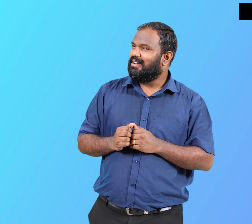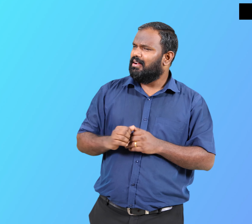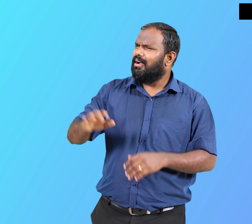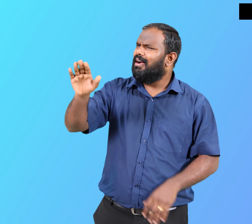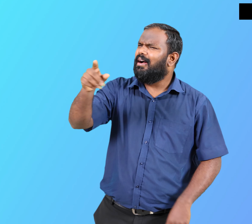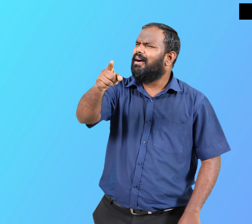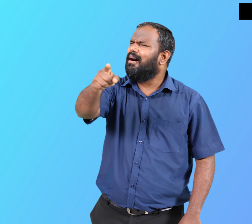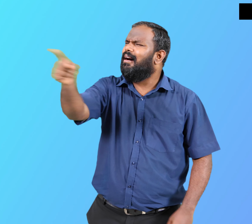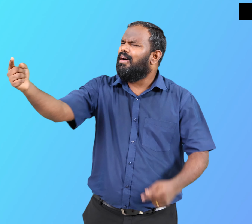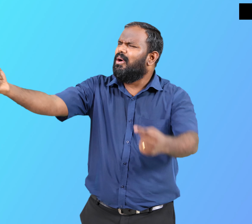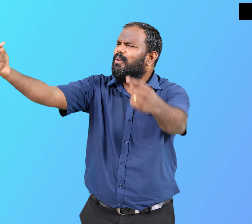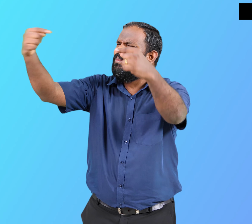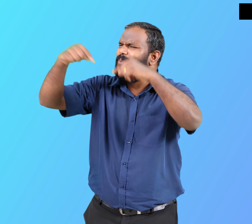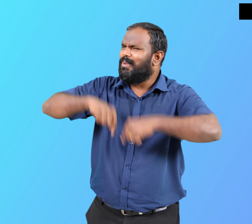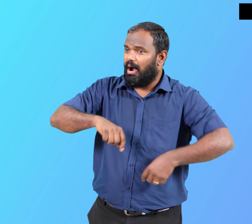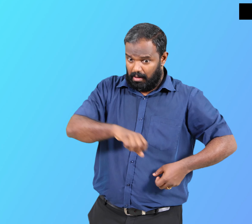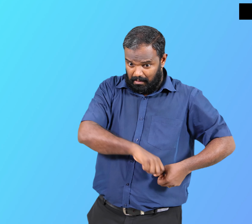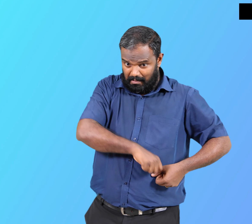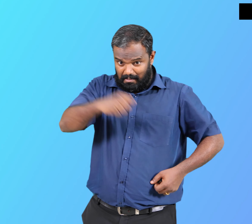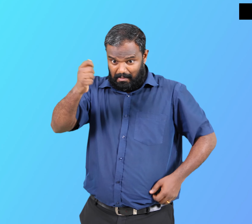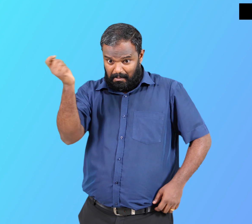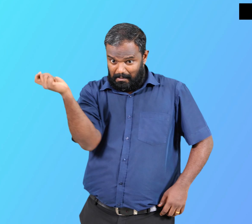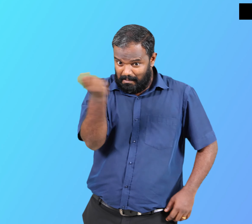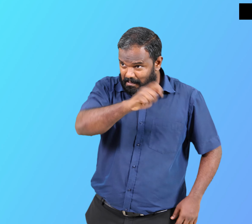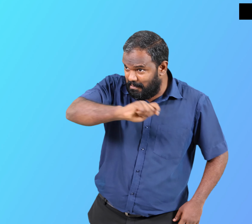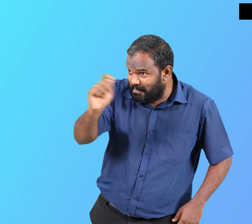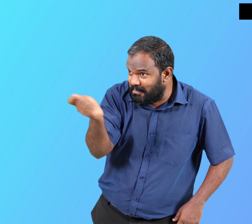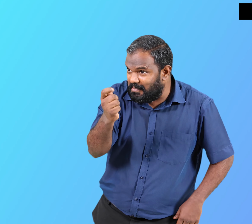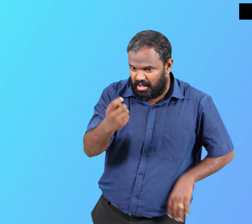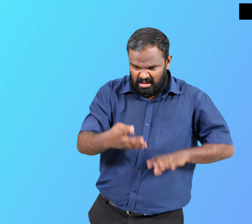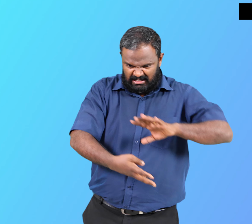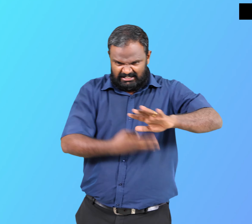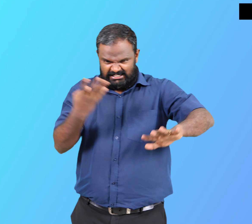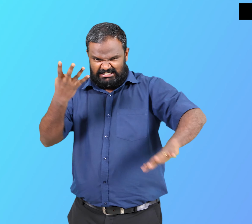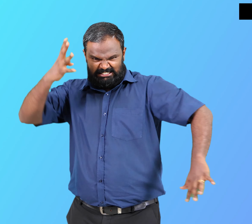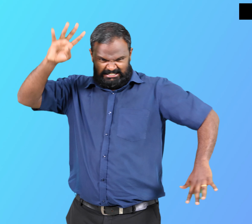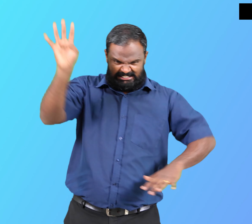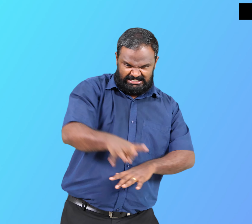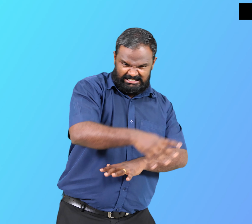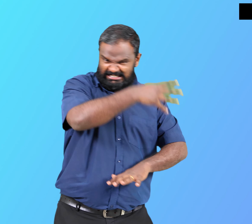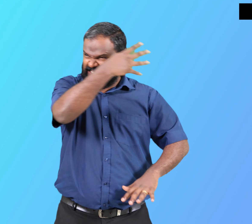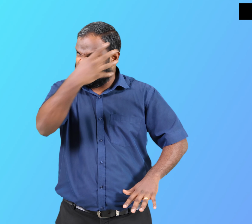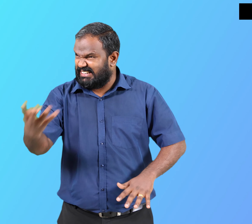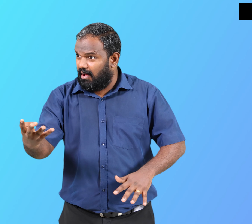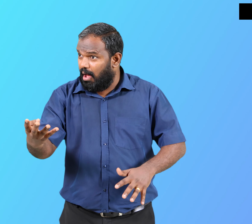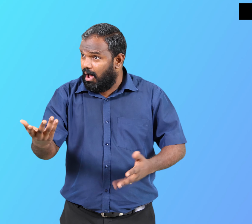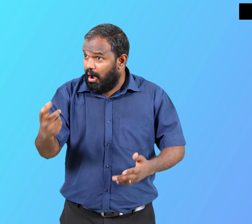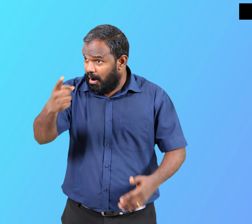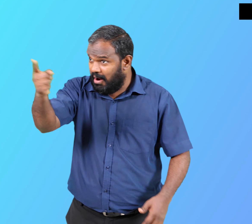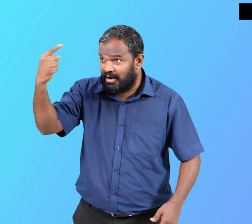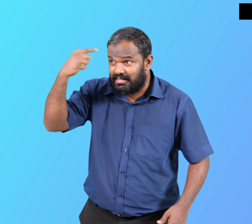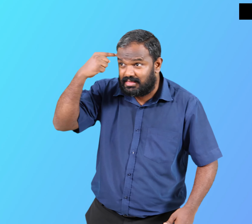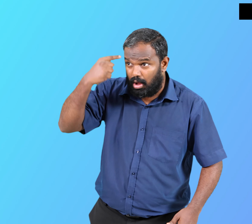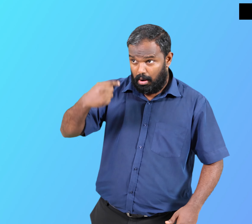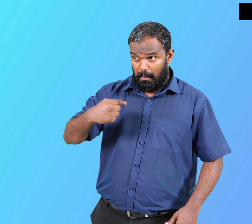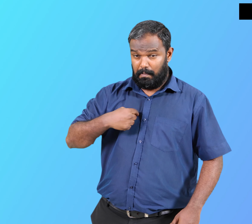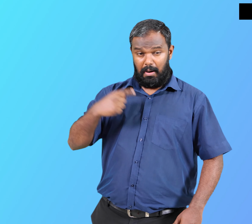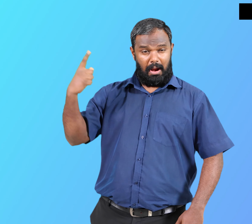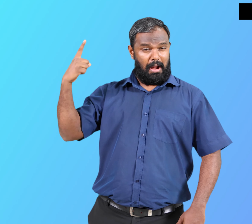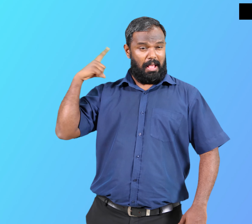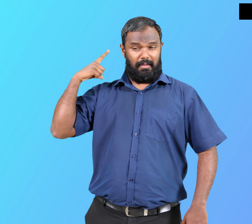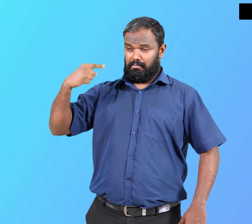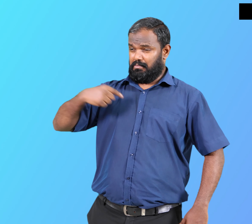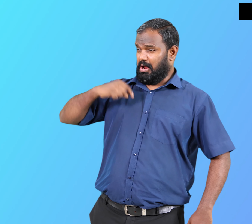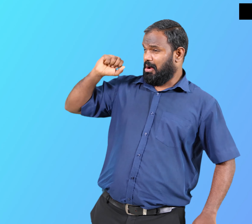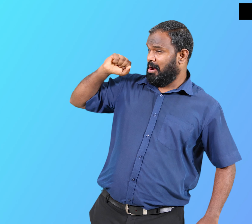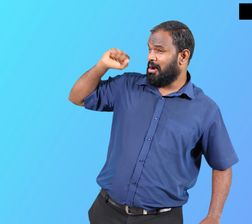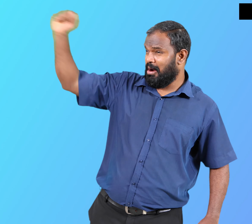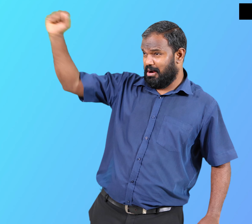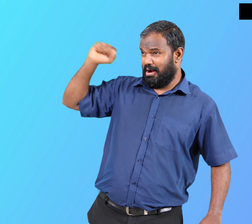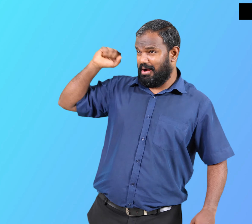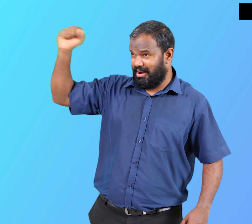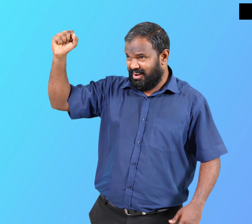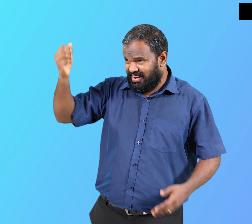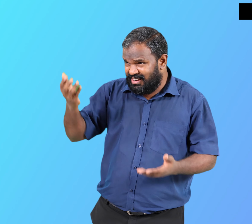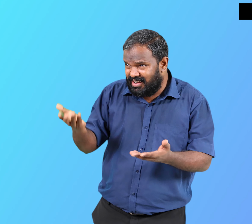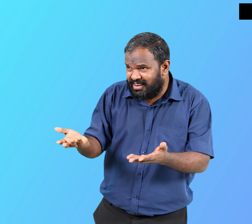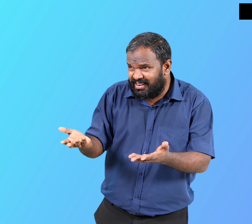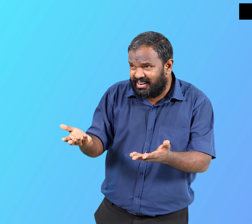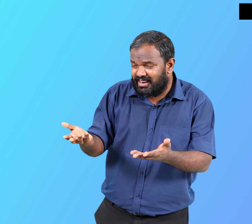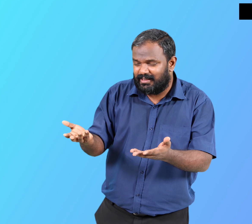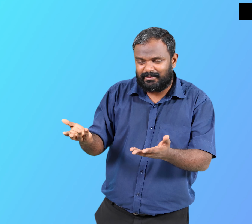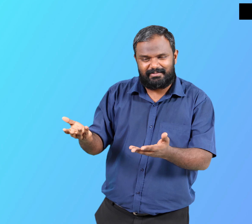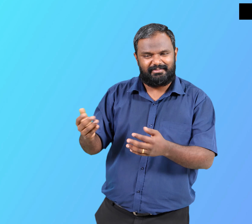He said to them, “Why did you come out here with swords and clubs? Do you think I am a criminal?